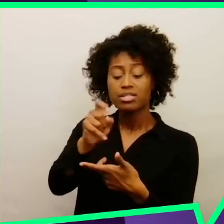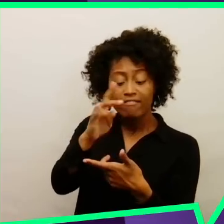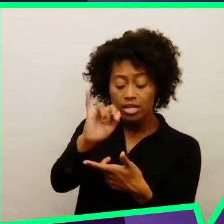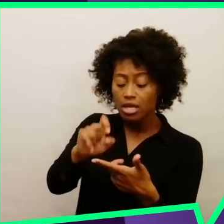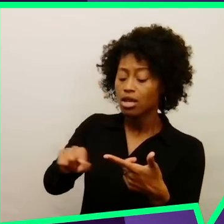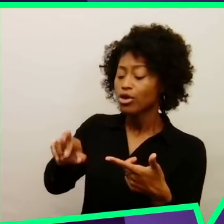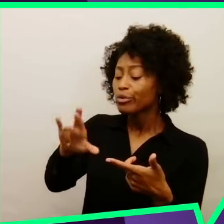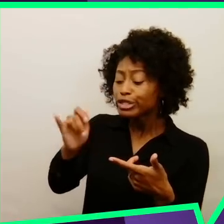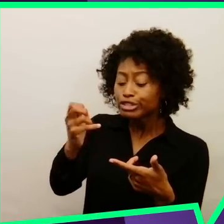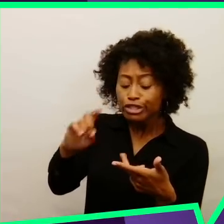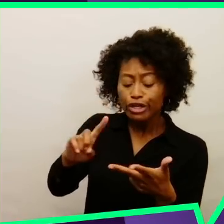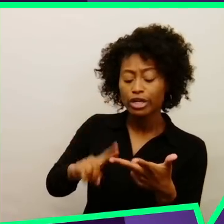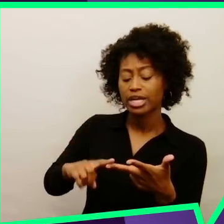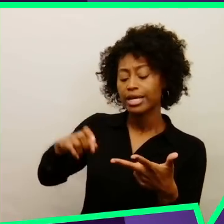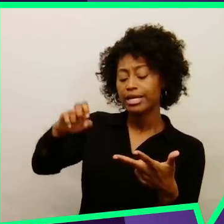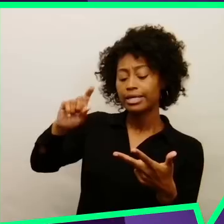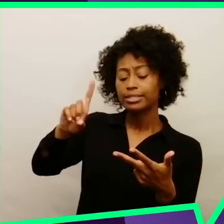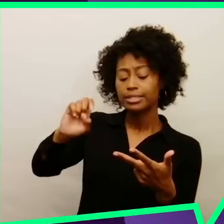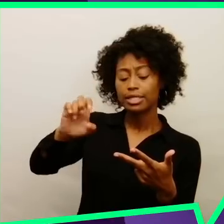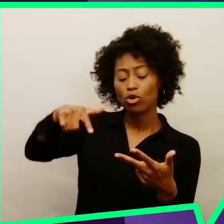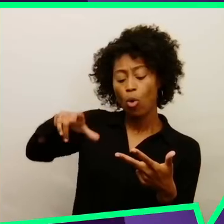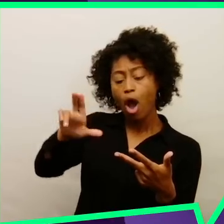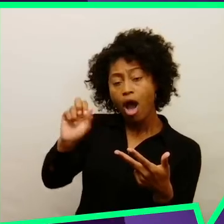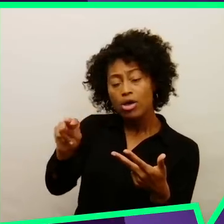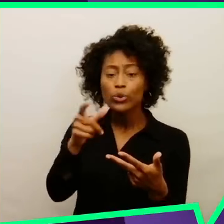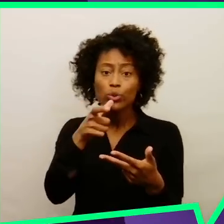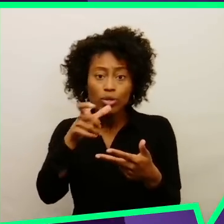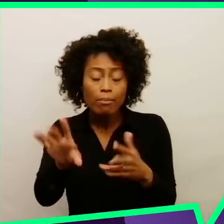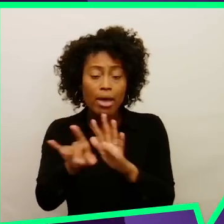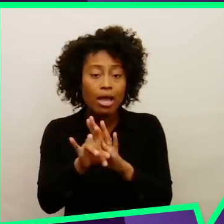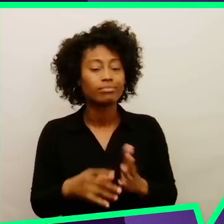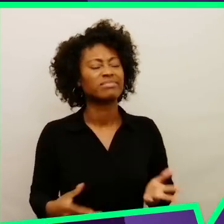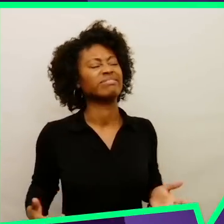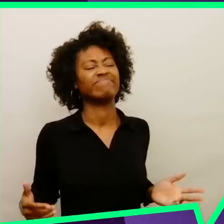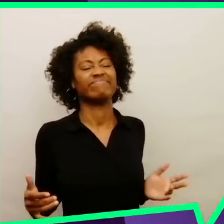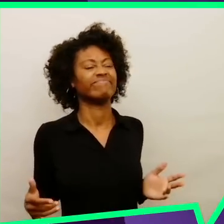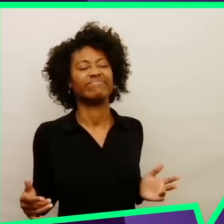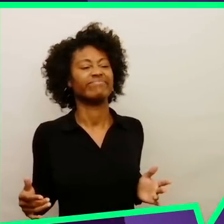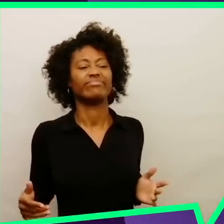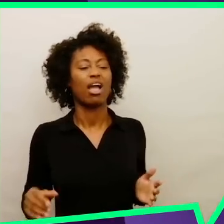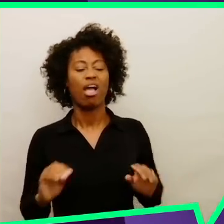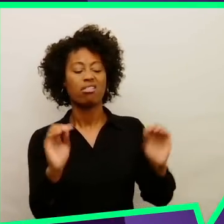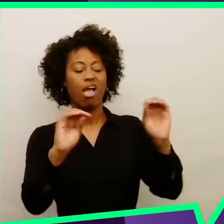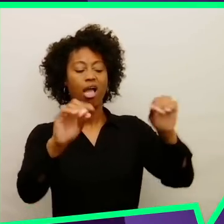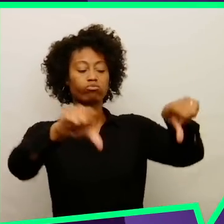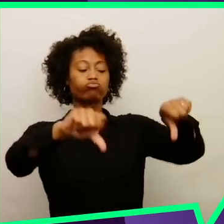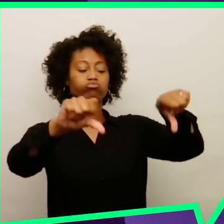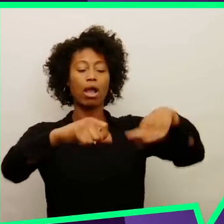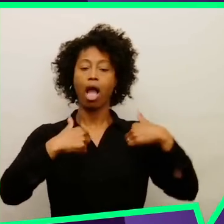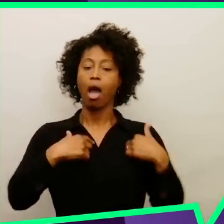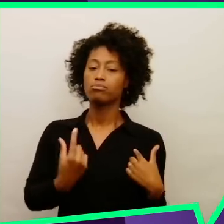Who do you wish that you had on your team? I would say no one. No one? Yeah. You're going to go solo dolo? Yeah.